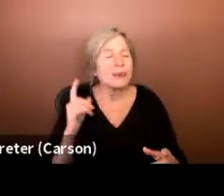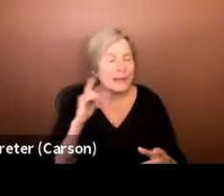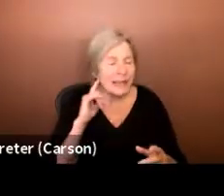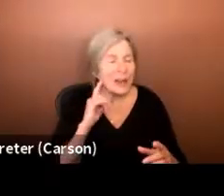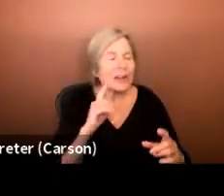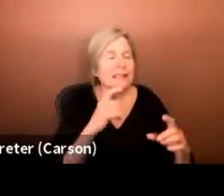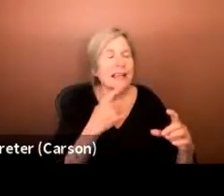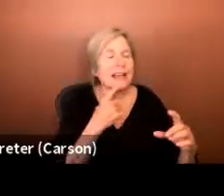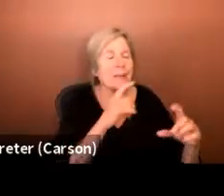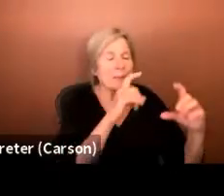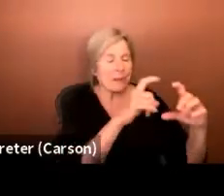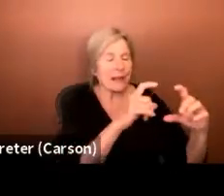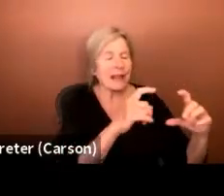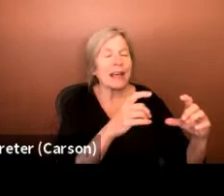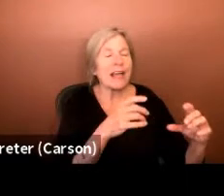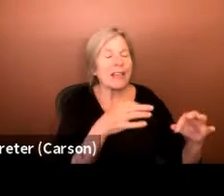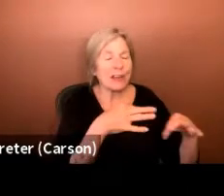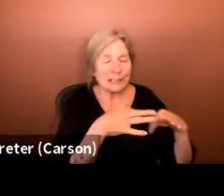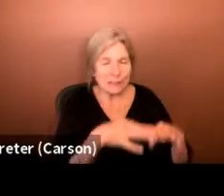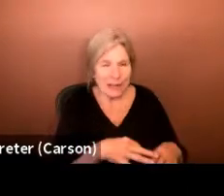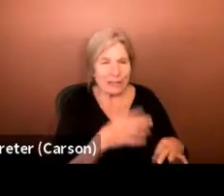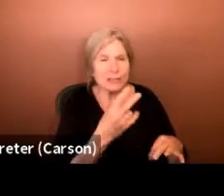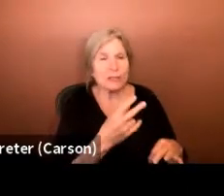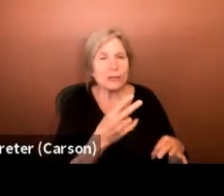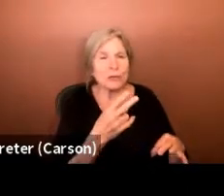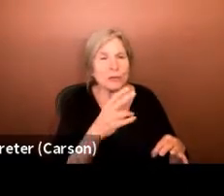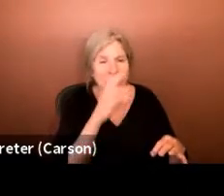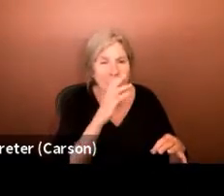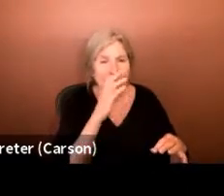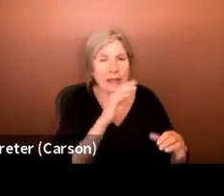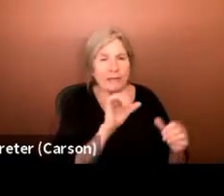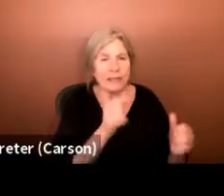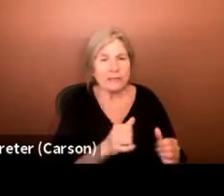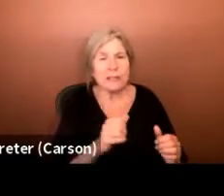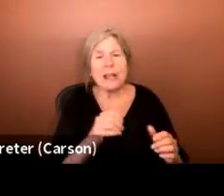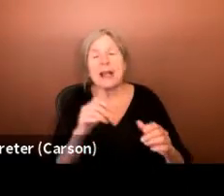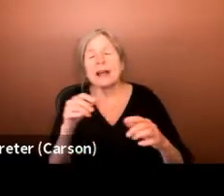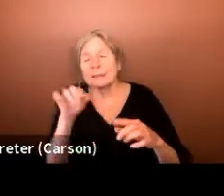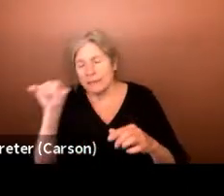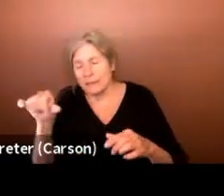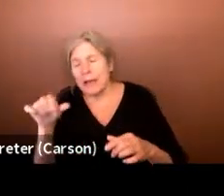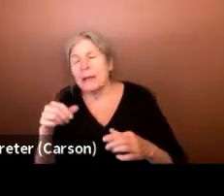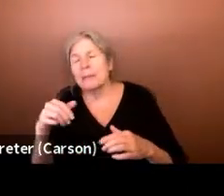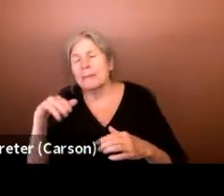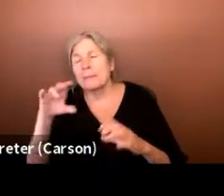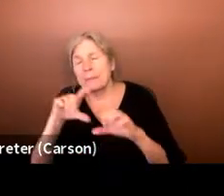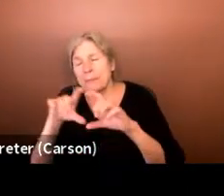panel two comic figures are addressing the reader. Panel two upper right. Aaron is addressing th